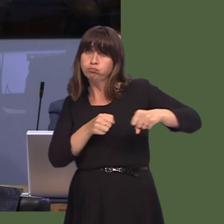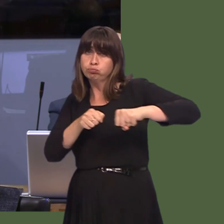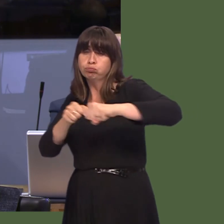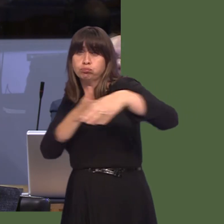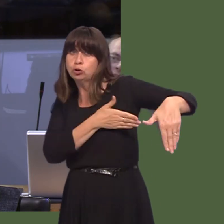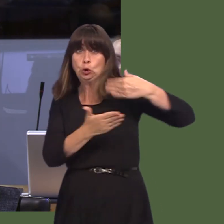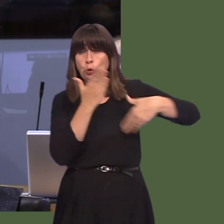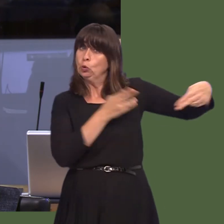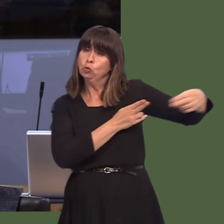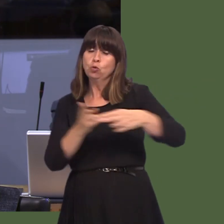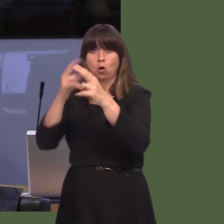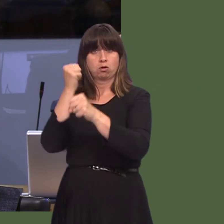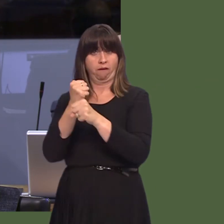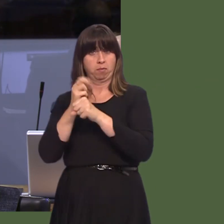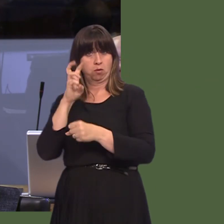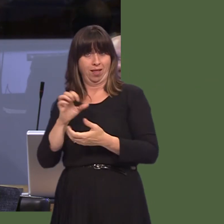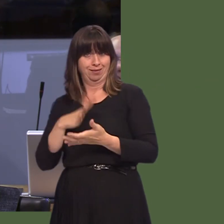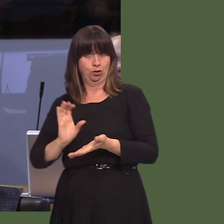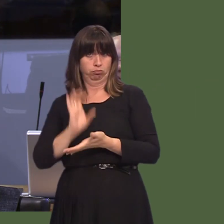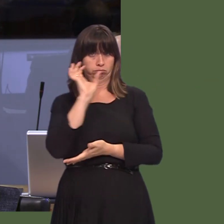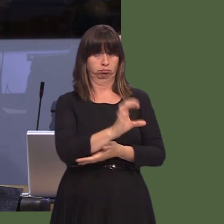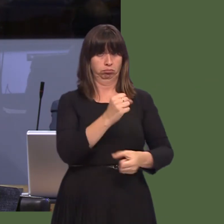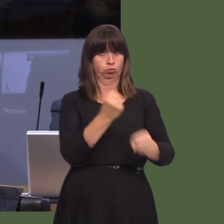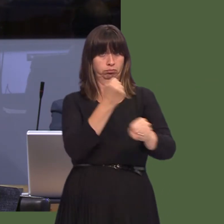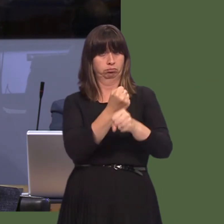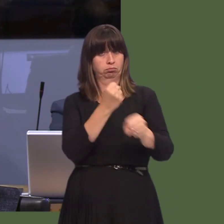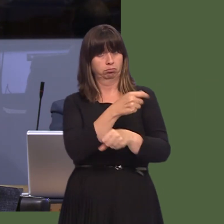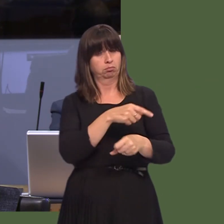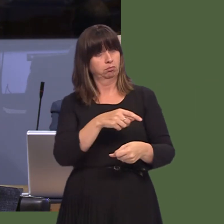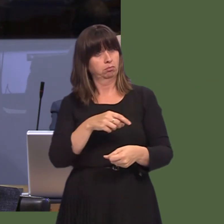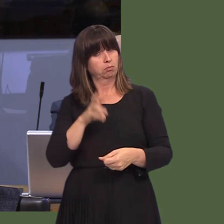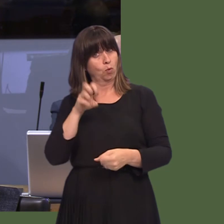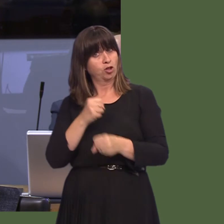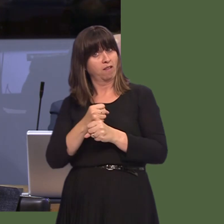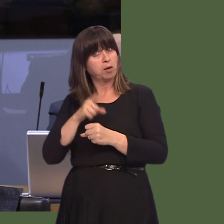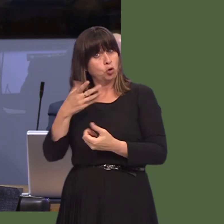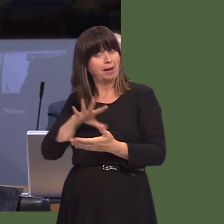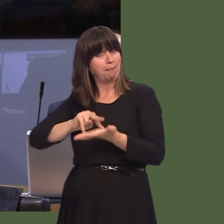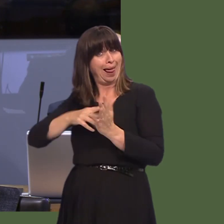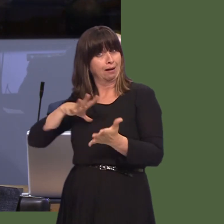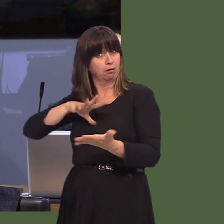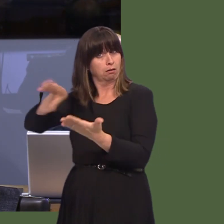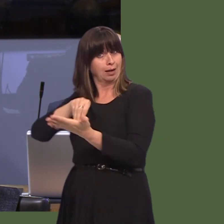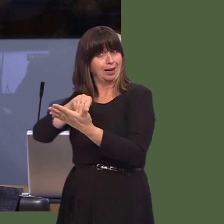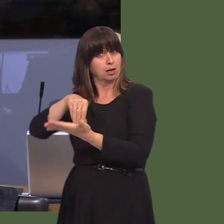Government funded money to be made available for its construction and that that money is within the budget as currently laid out?